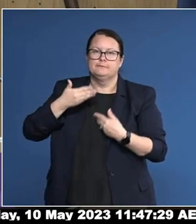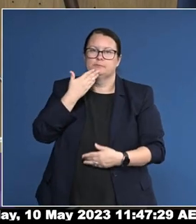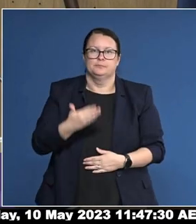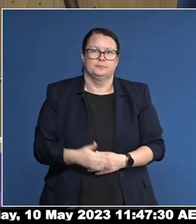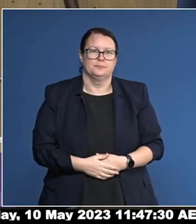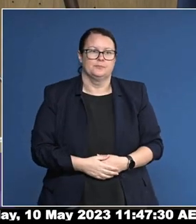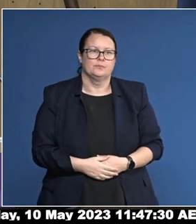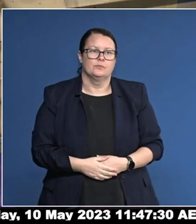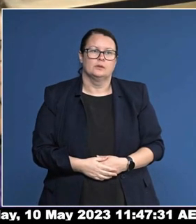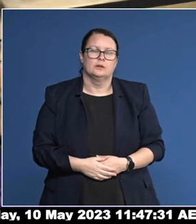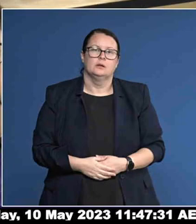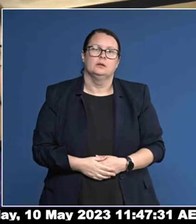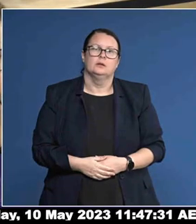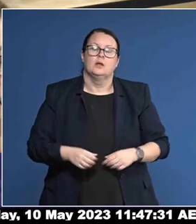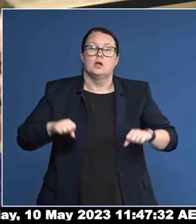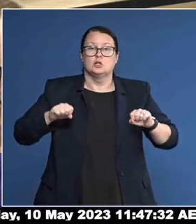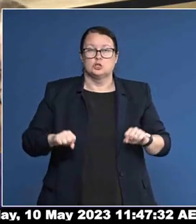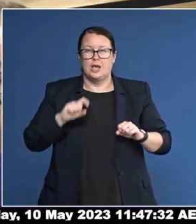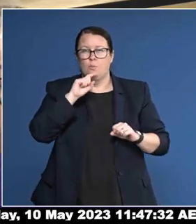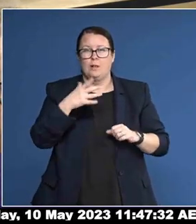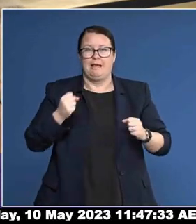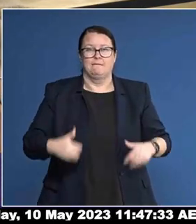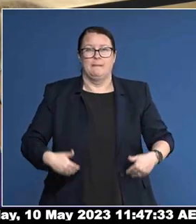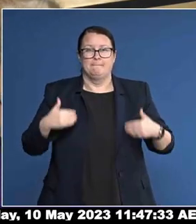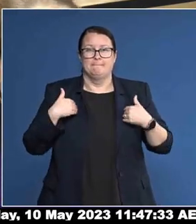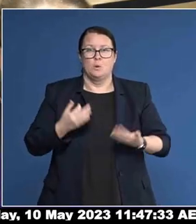Chair, I think we're going to a morning tea break now until midday.